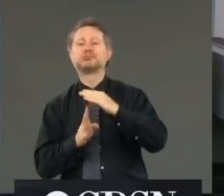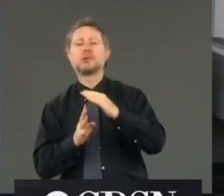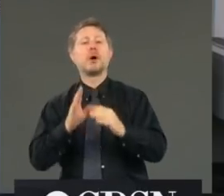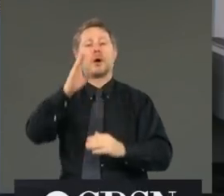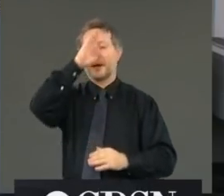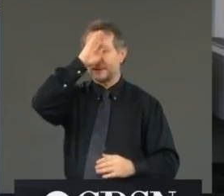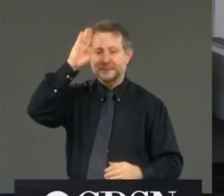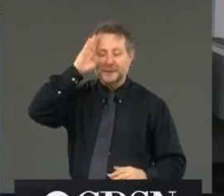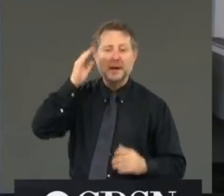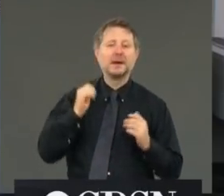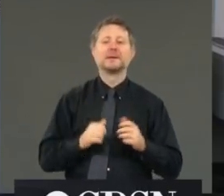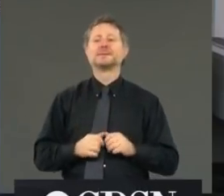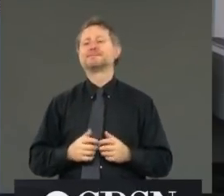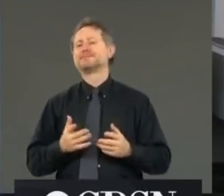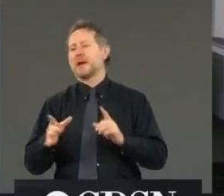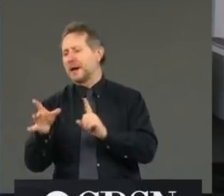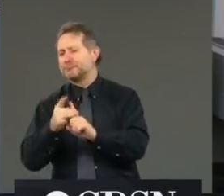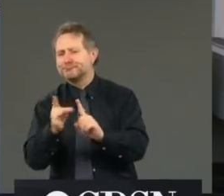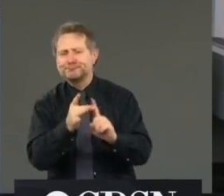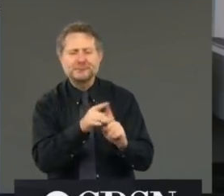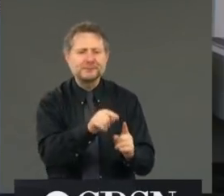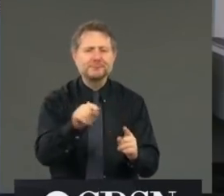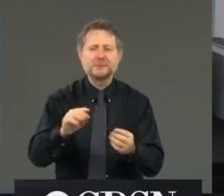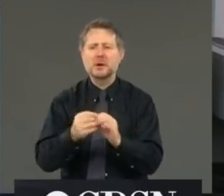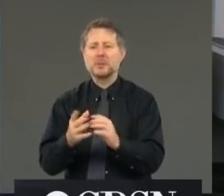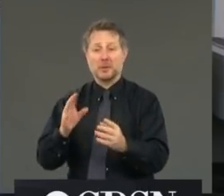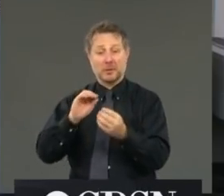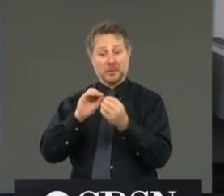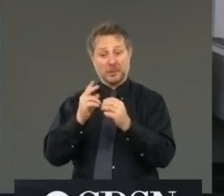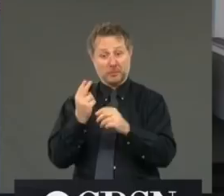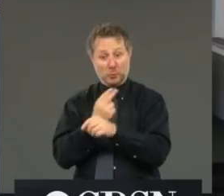MY QUESTION IS THE CITY CHANGED ITS STANDARD FOR WHAT